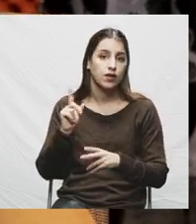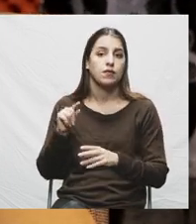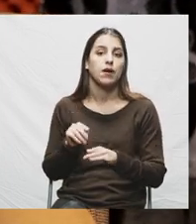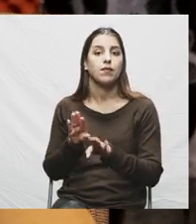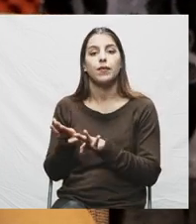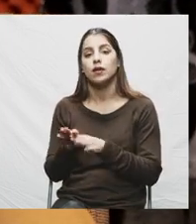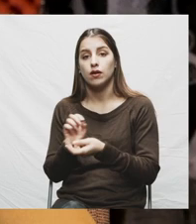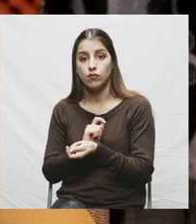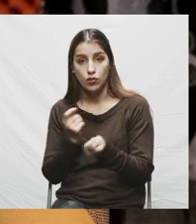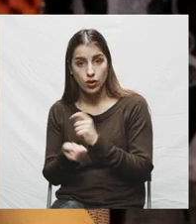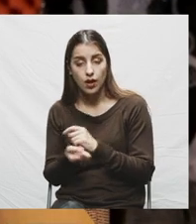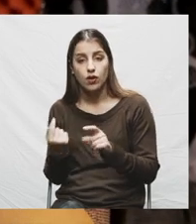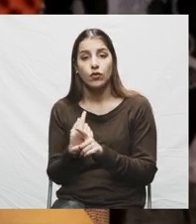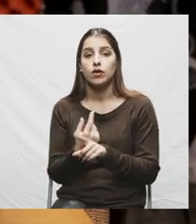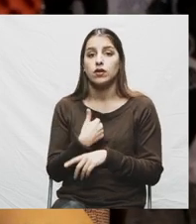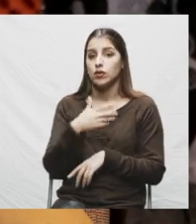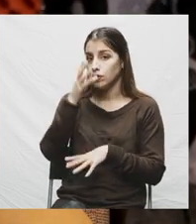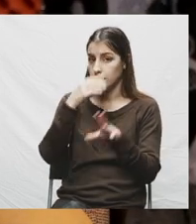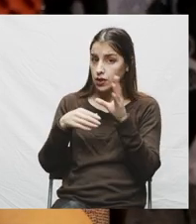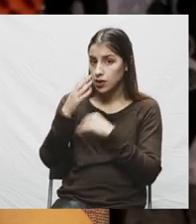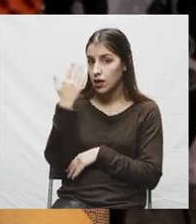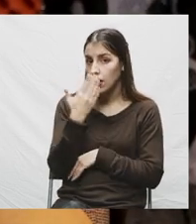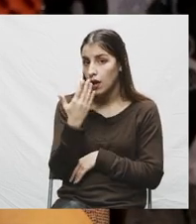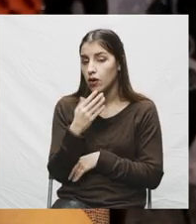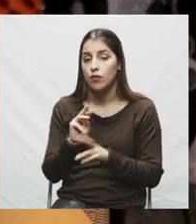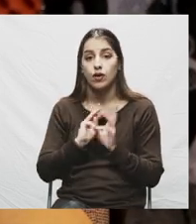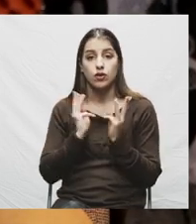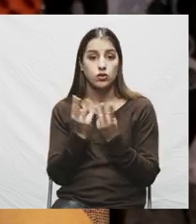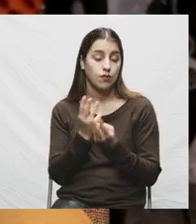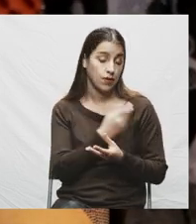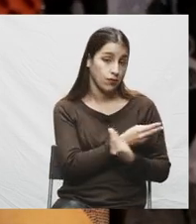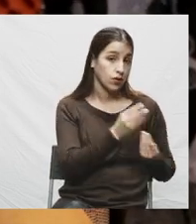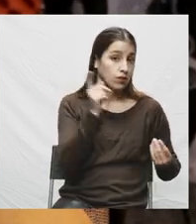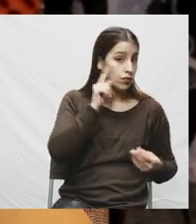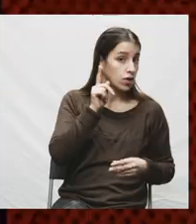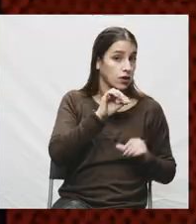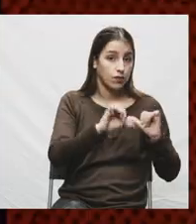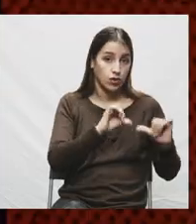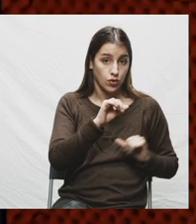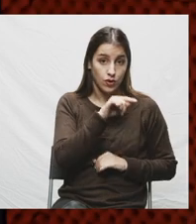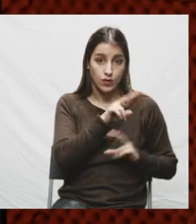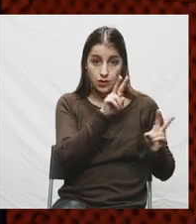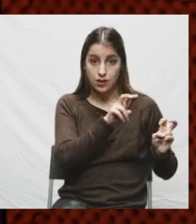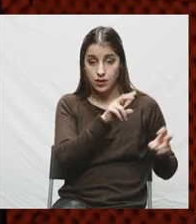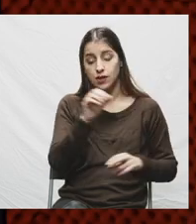and to try to put into practice things I’d learn in classes, in sessions and in workshops. It was important to have your own practice, right?